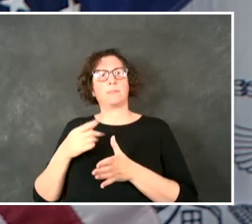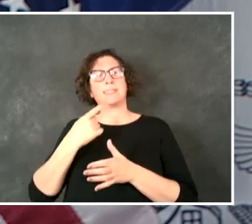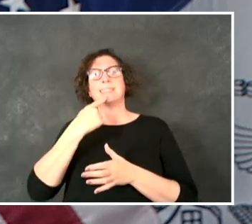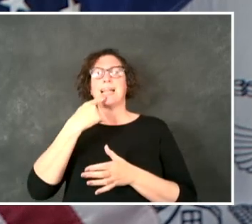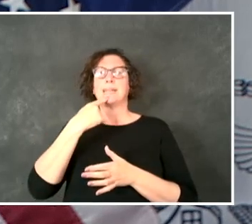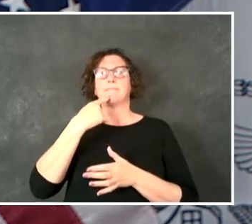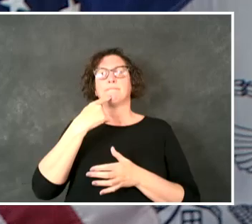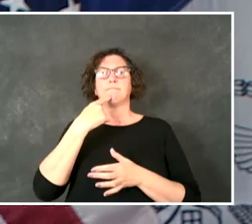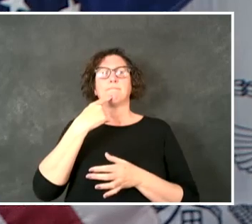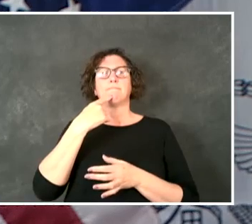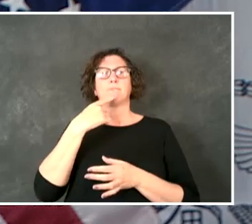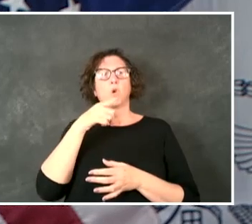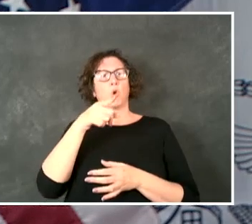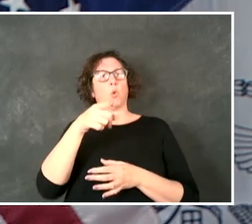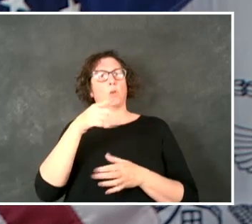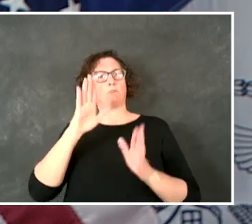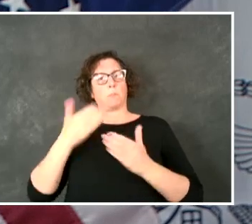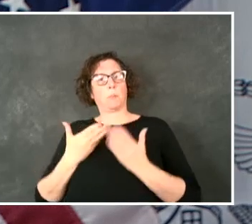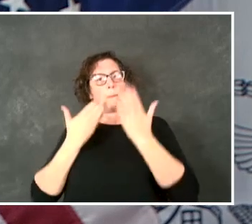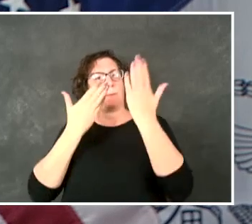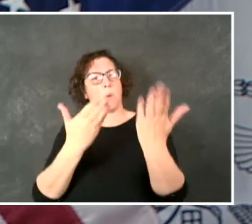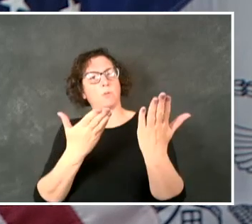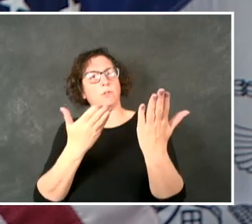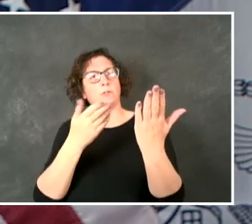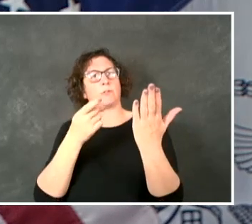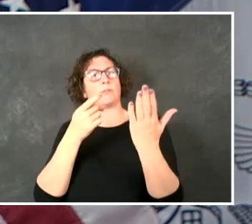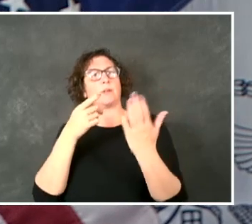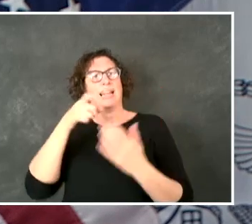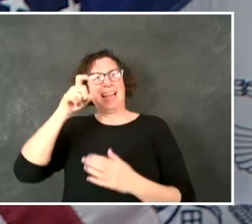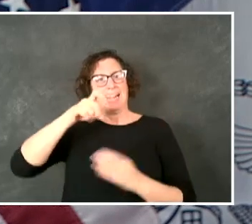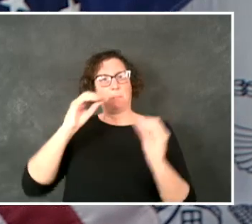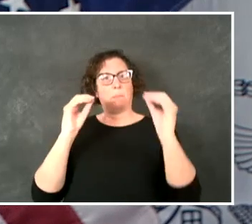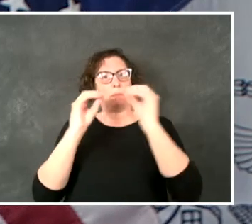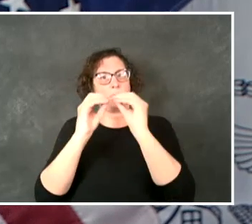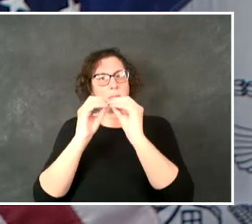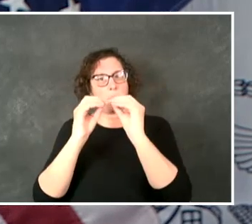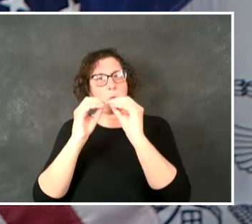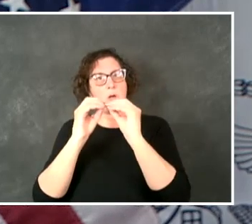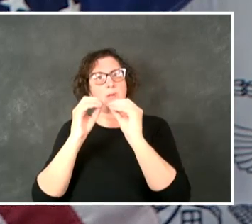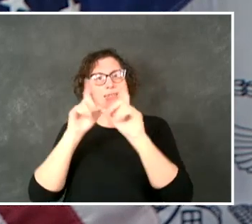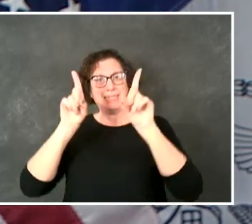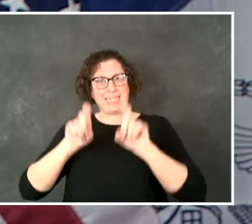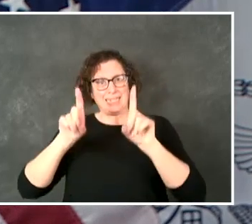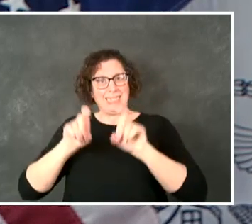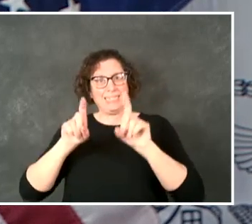EARLY MARCH, YO R WIDE PROPOSAL TO